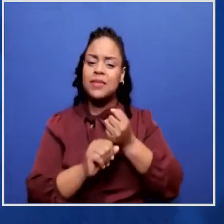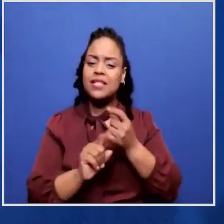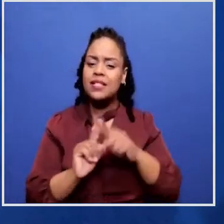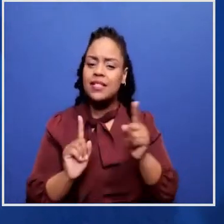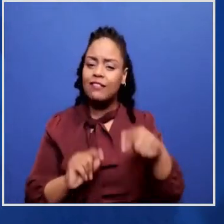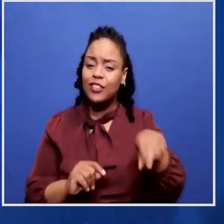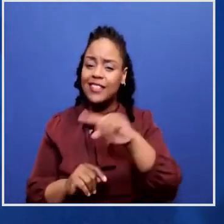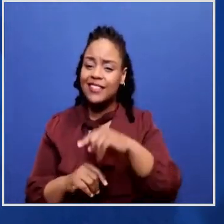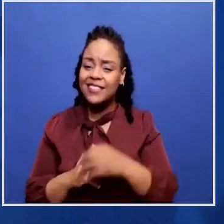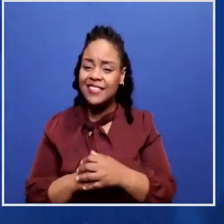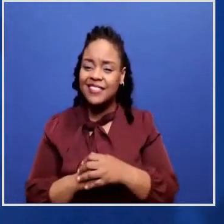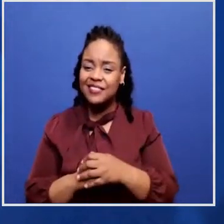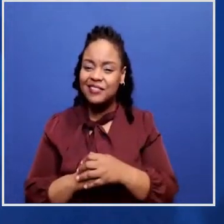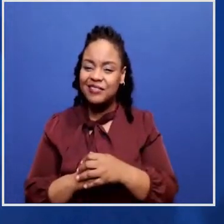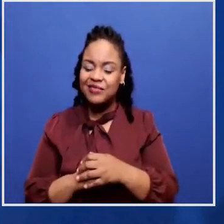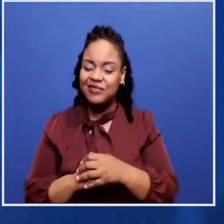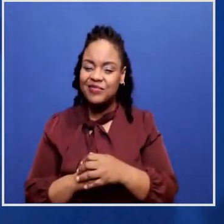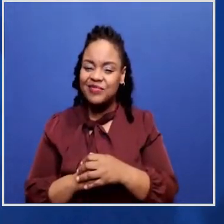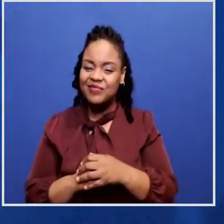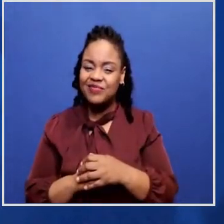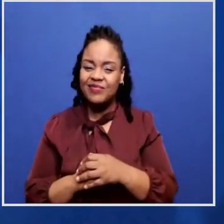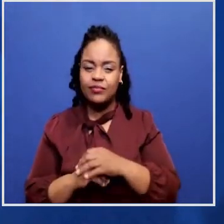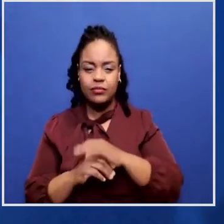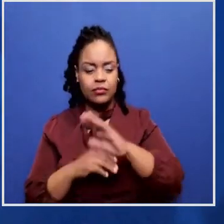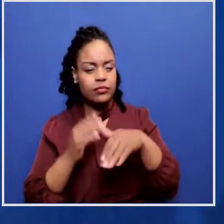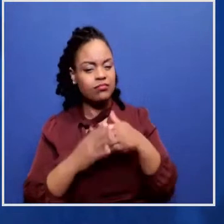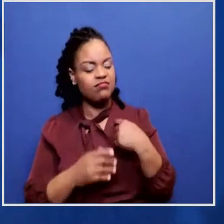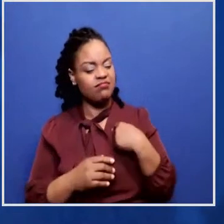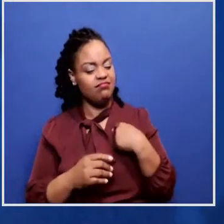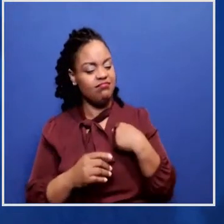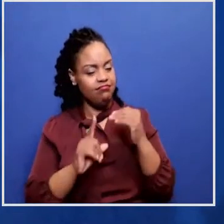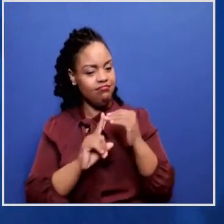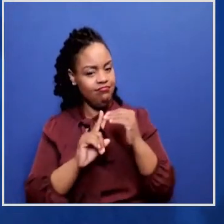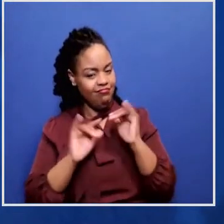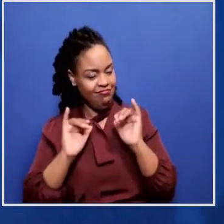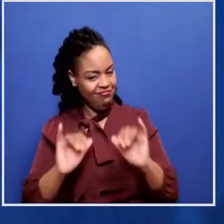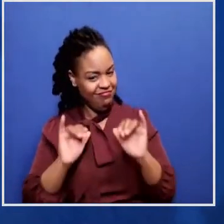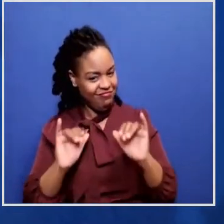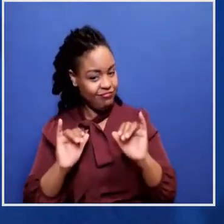SACRIFICE AND RESOLVE TO MAKE A DIFFERENCE.